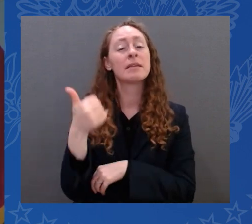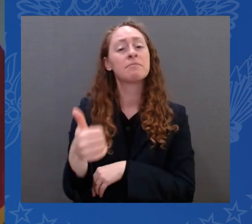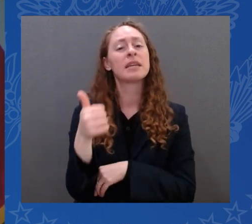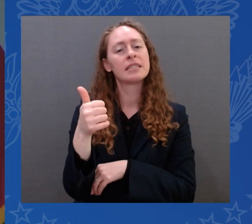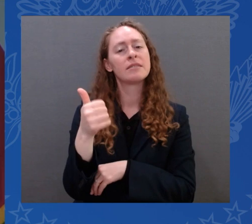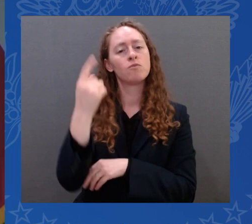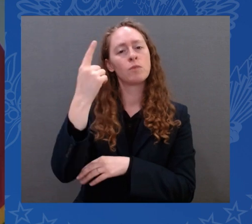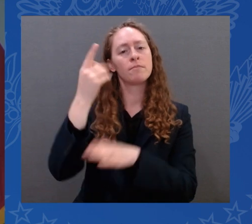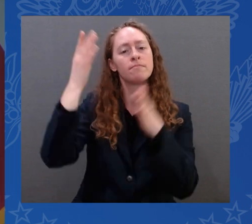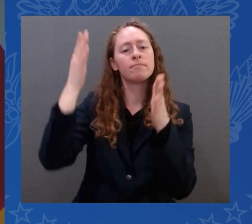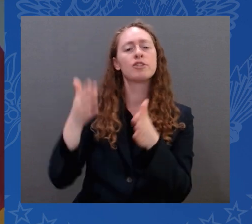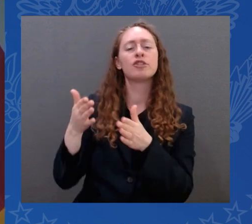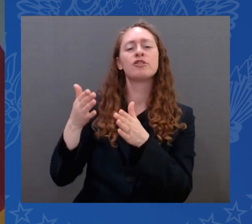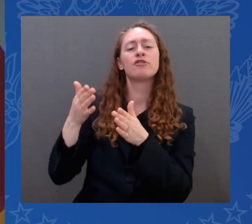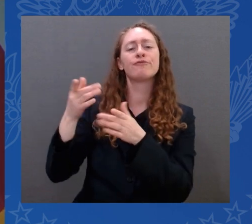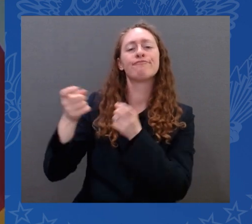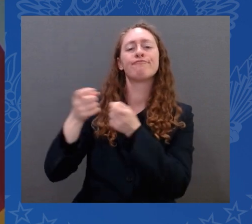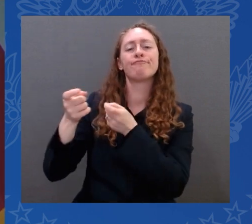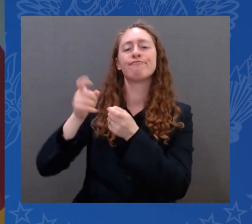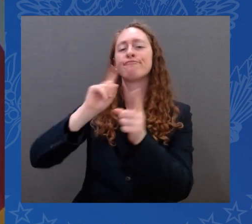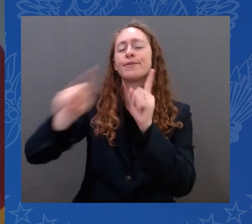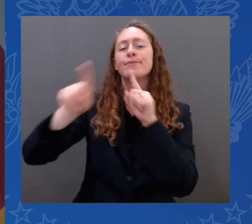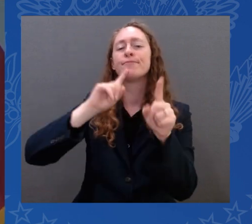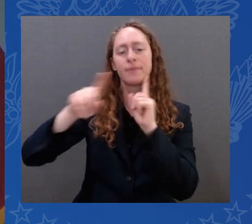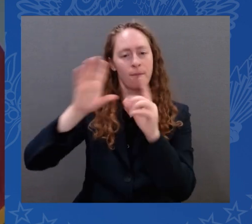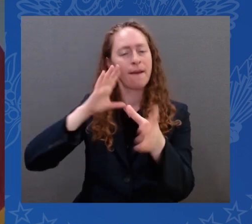and it takes time, and you don't have the time."